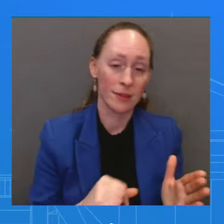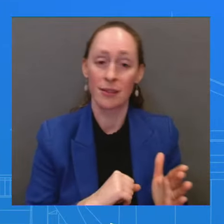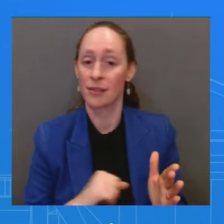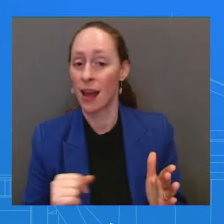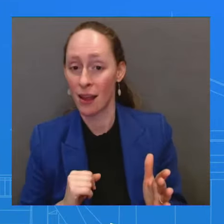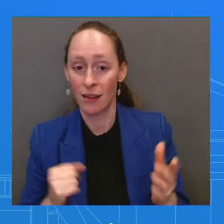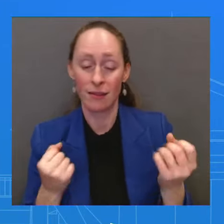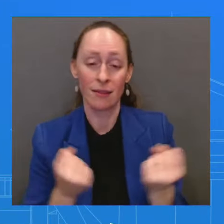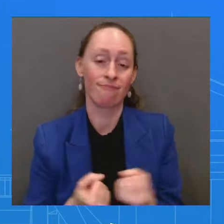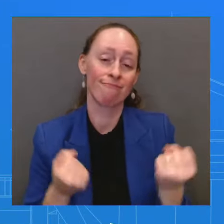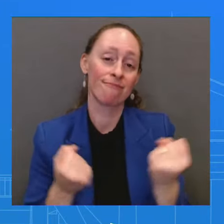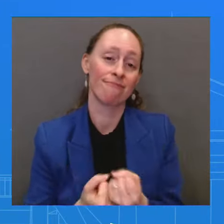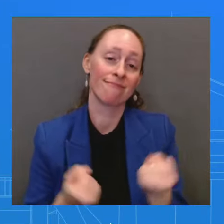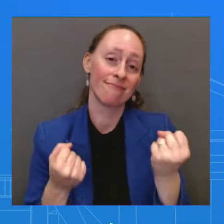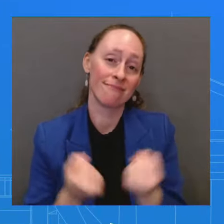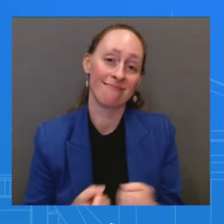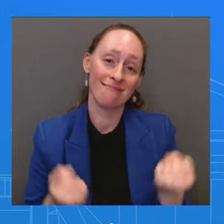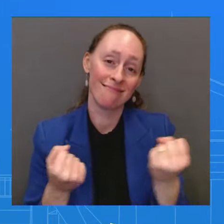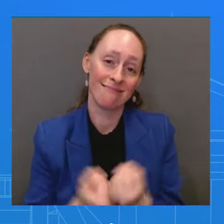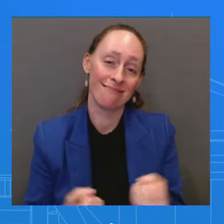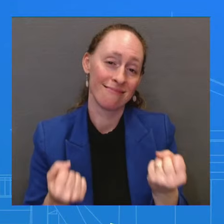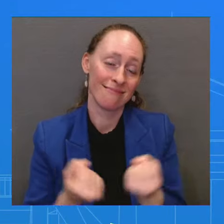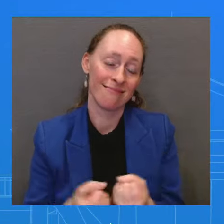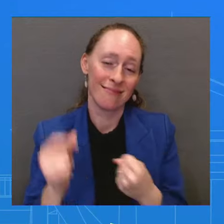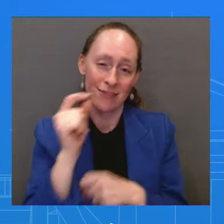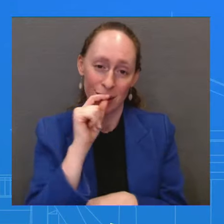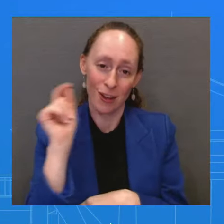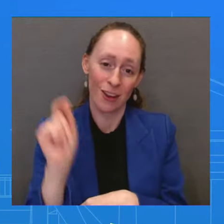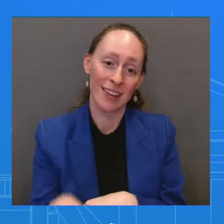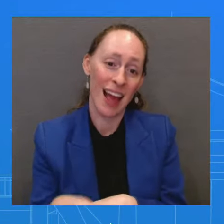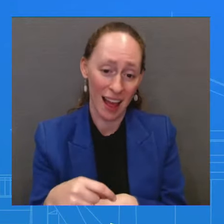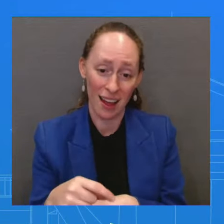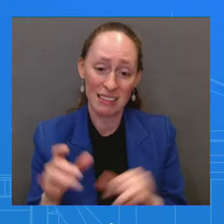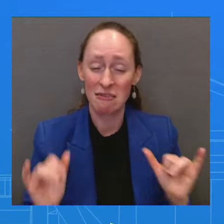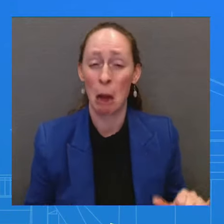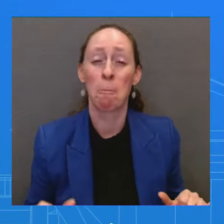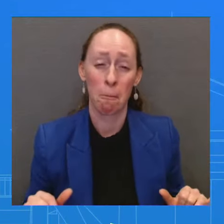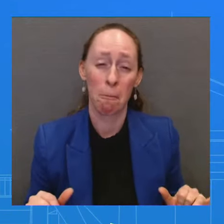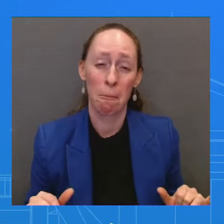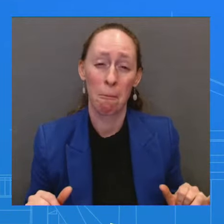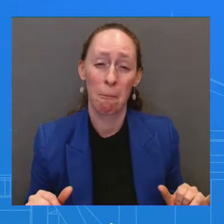We do not believe that has changed. And so -- and so, we want to continue that support.